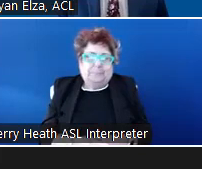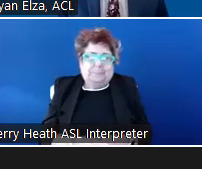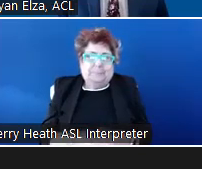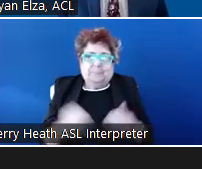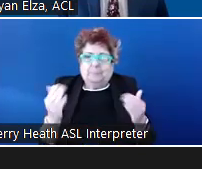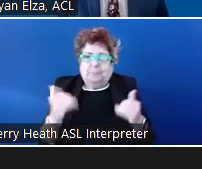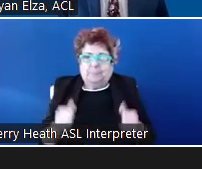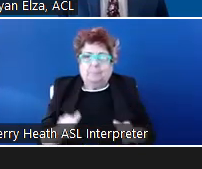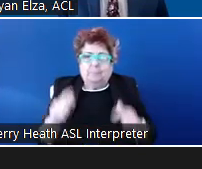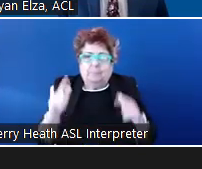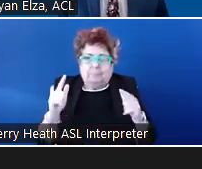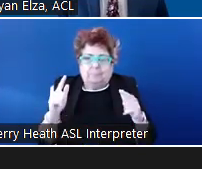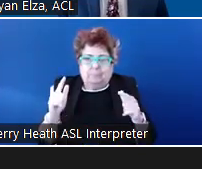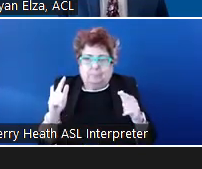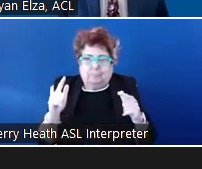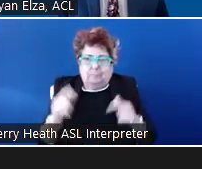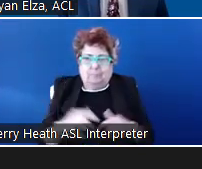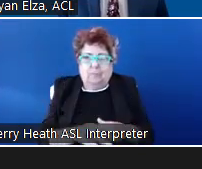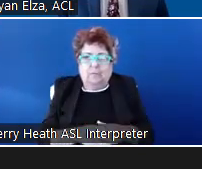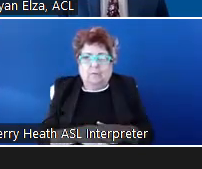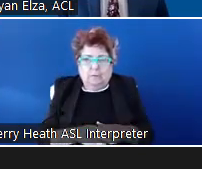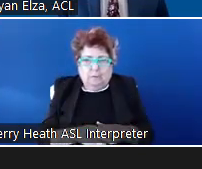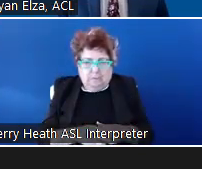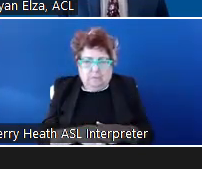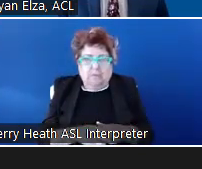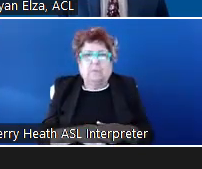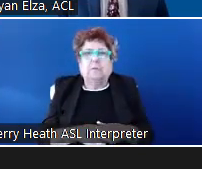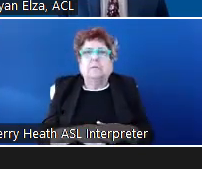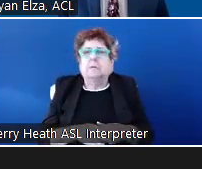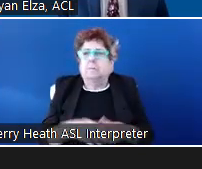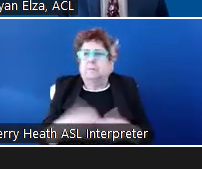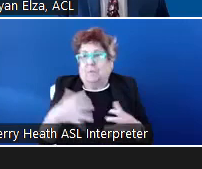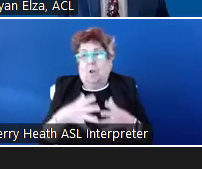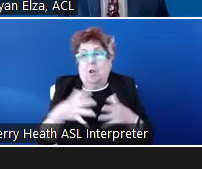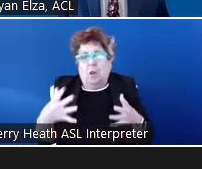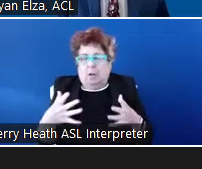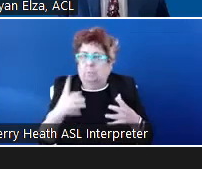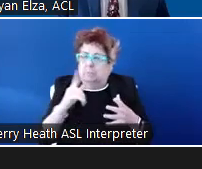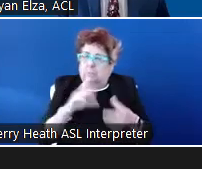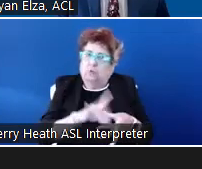let's take a look at our agenda. We have a lot to cover in a short amount of time. After our welcome and housekeeping,